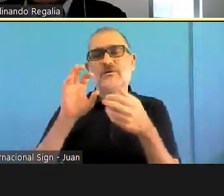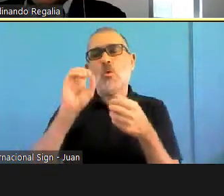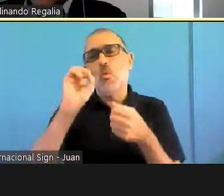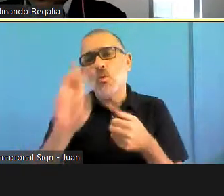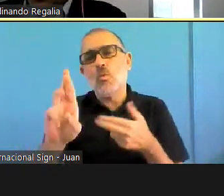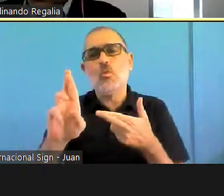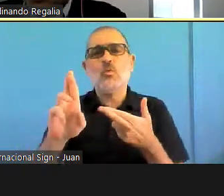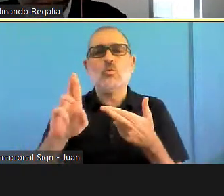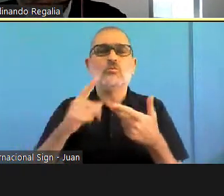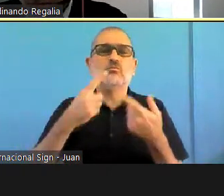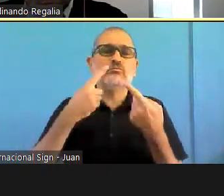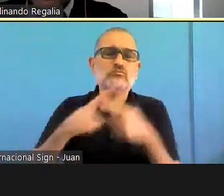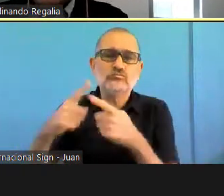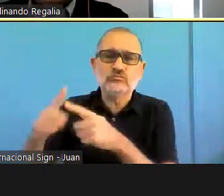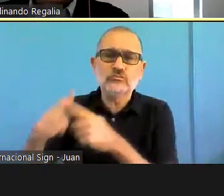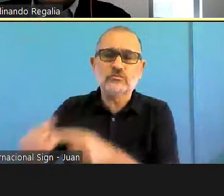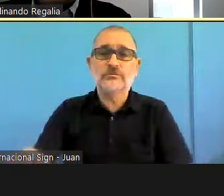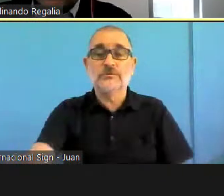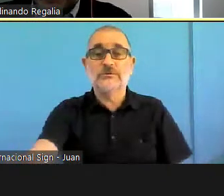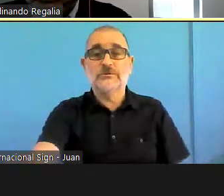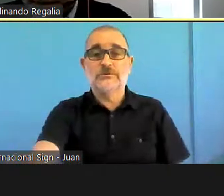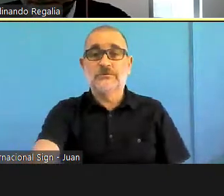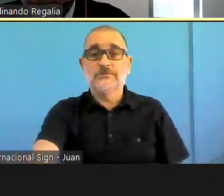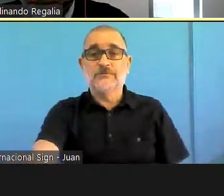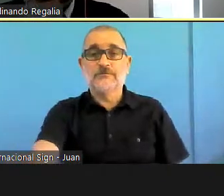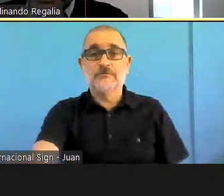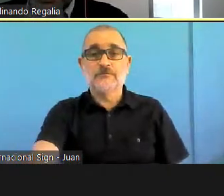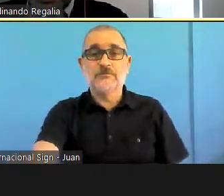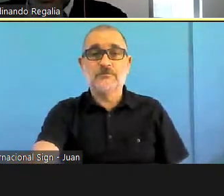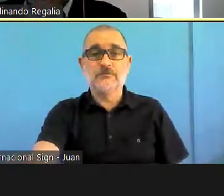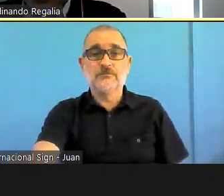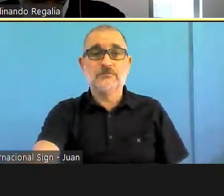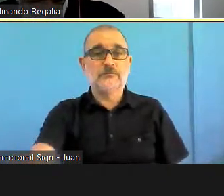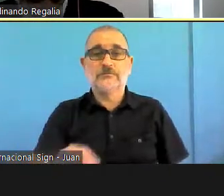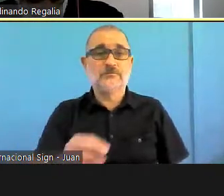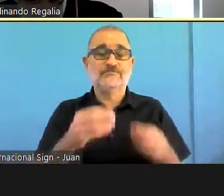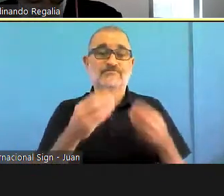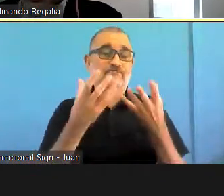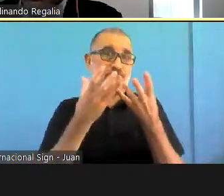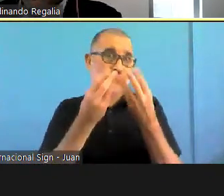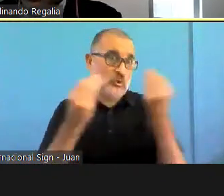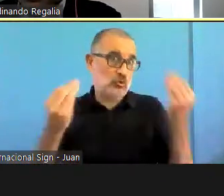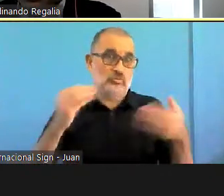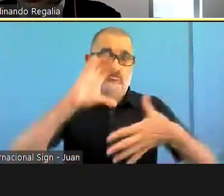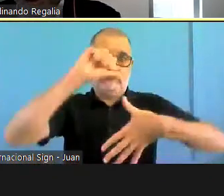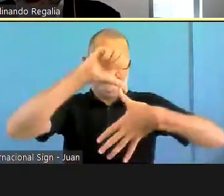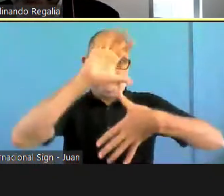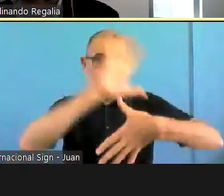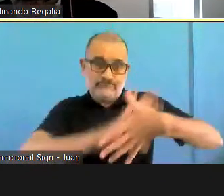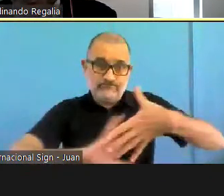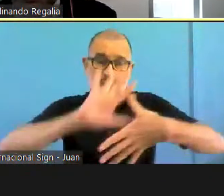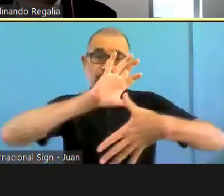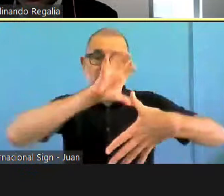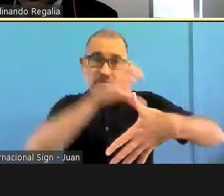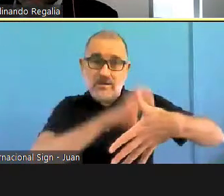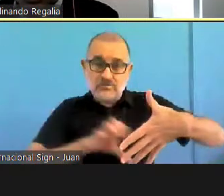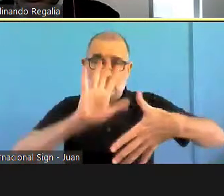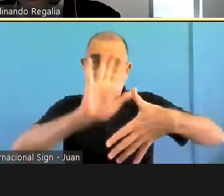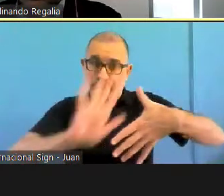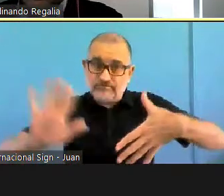, or to improve communication between providers and patients , phone applications for screening and education, have all been boosted